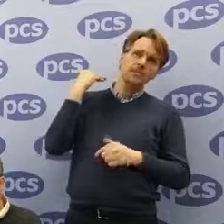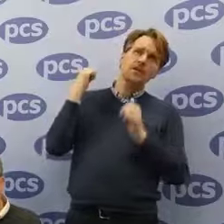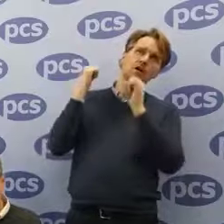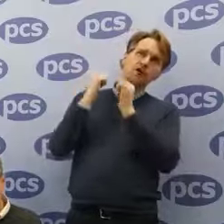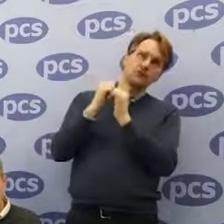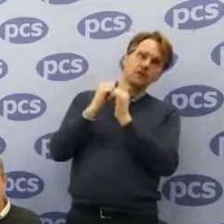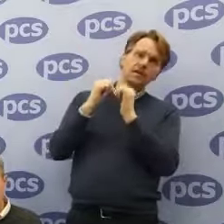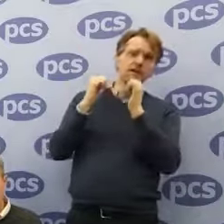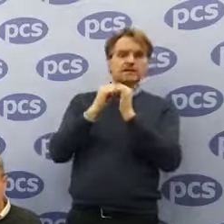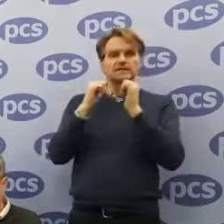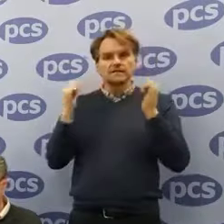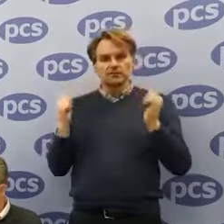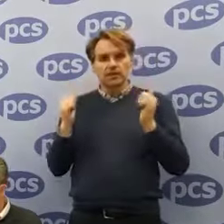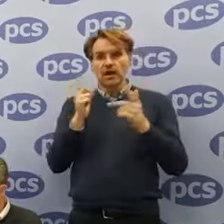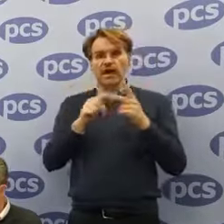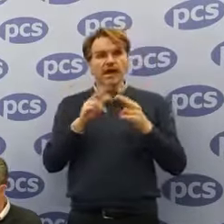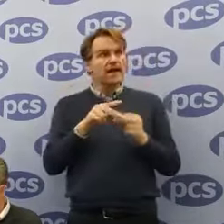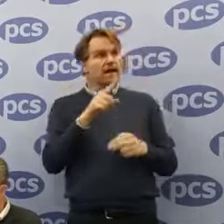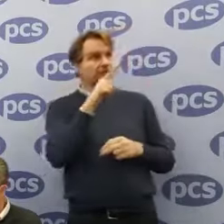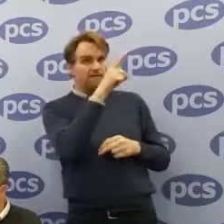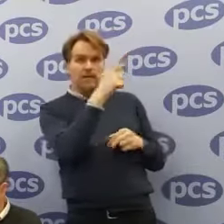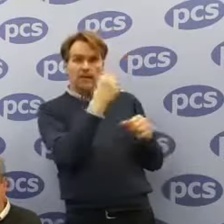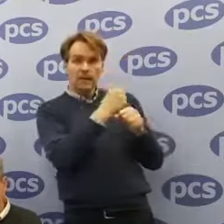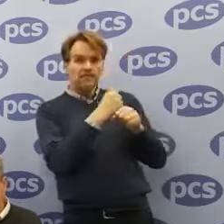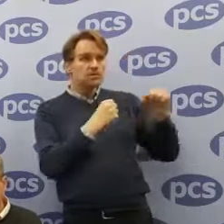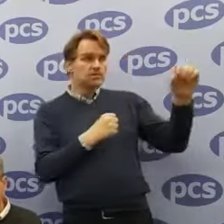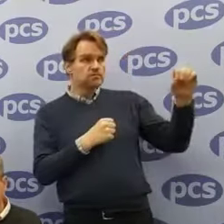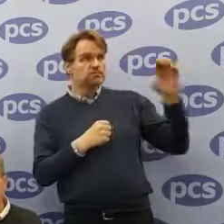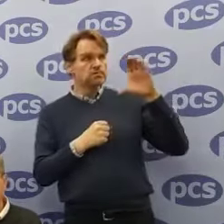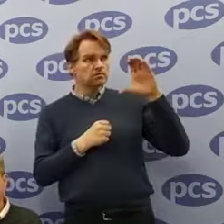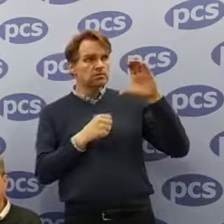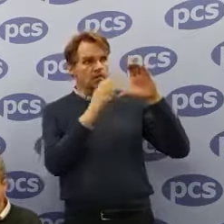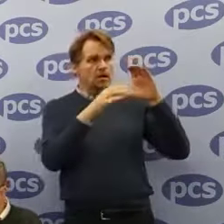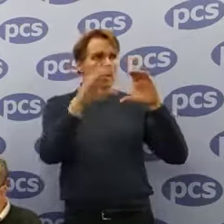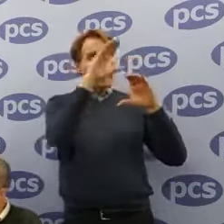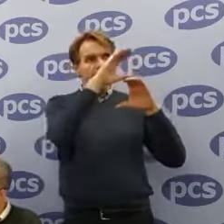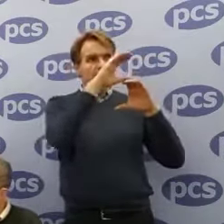are successful in getting the Treasury to have to fund a 10% increase, everybody